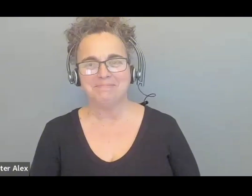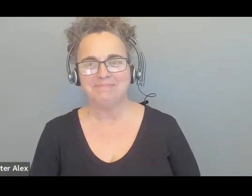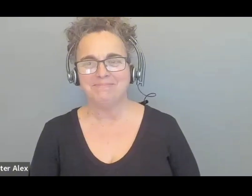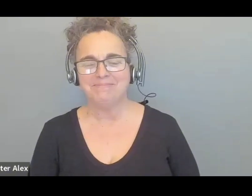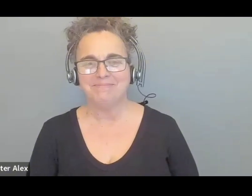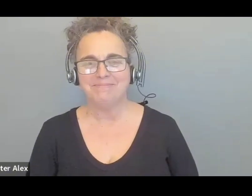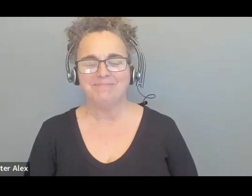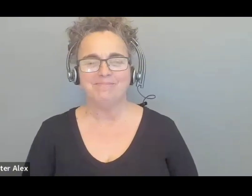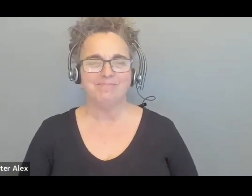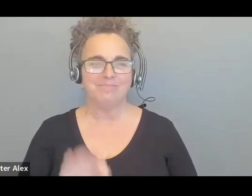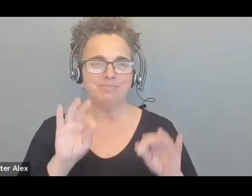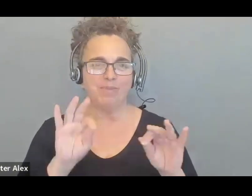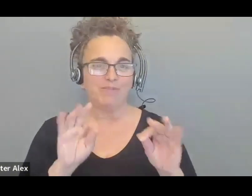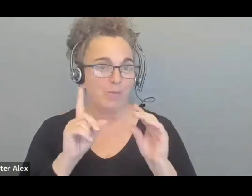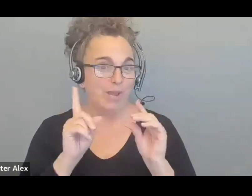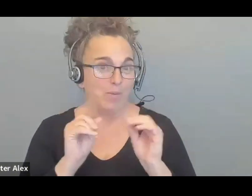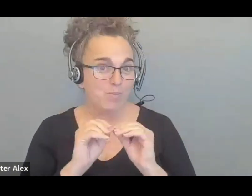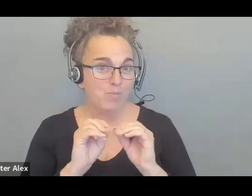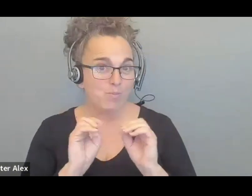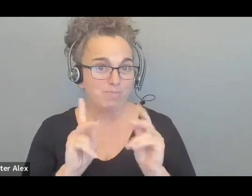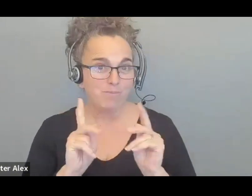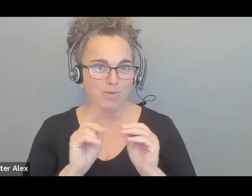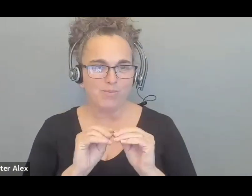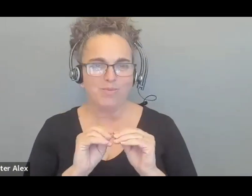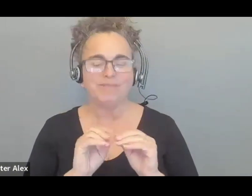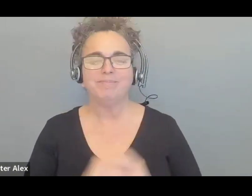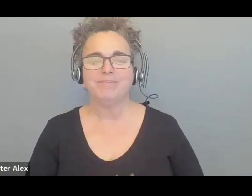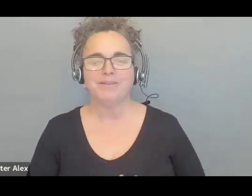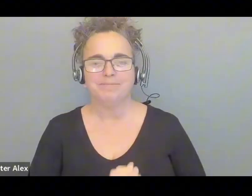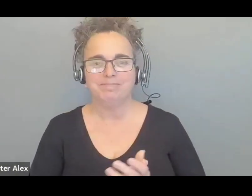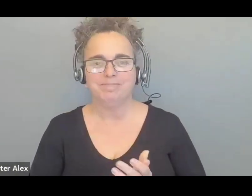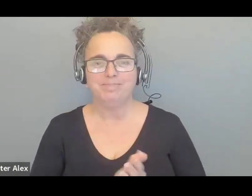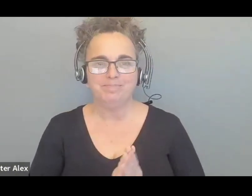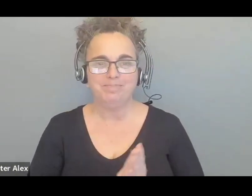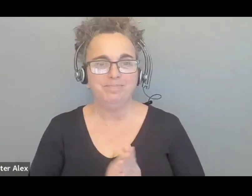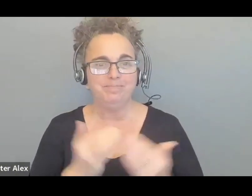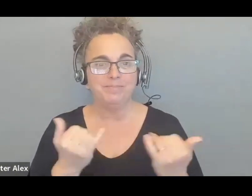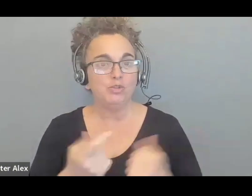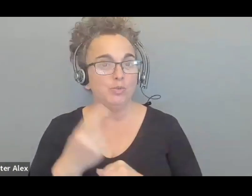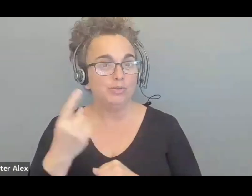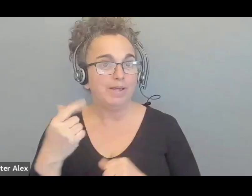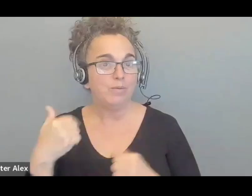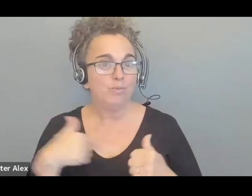perfect. One more. Okay. So today we have here with us